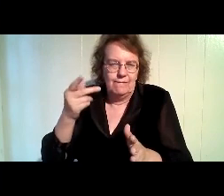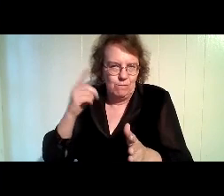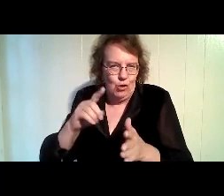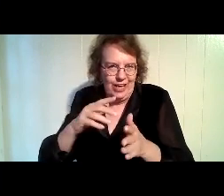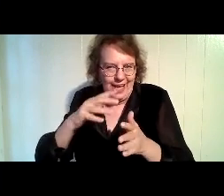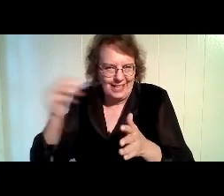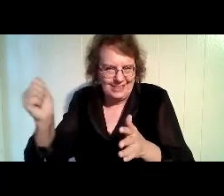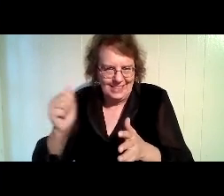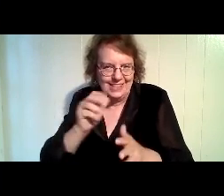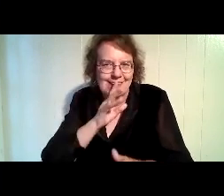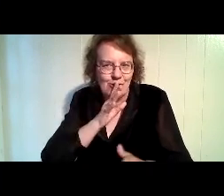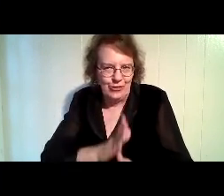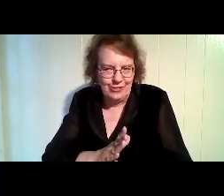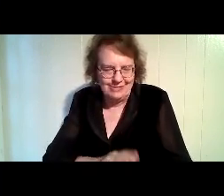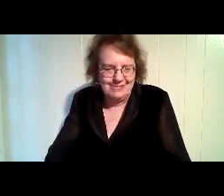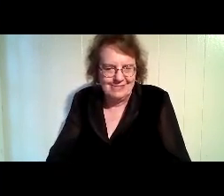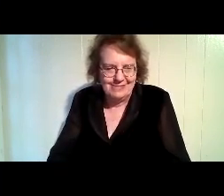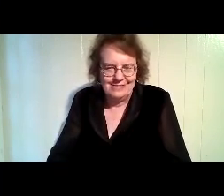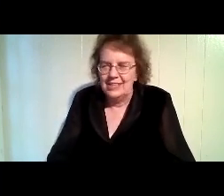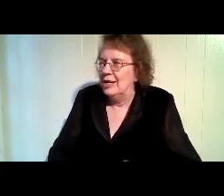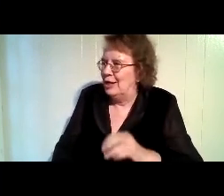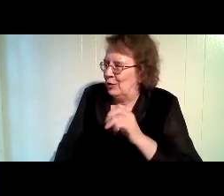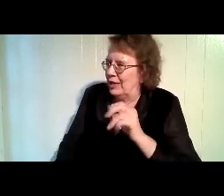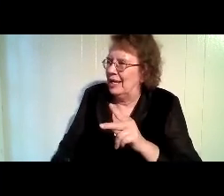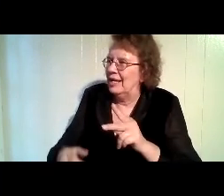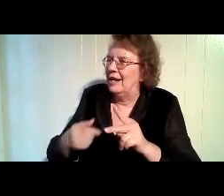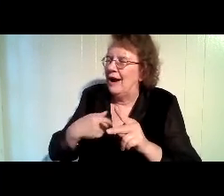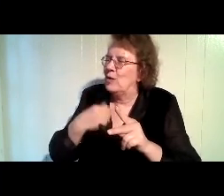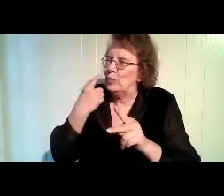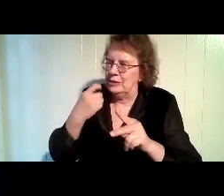OK. So I did actually just take a glance while narrator was